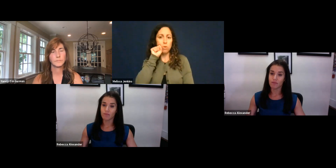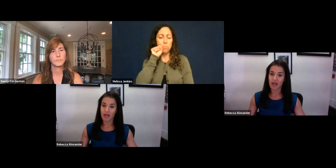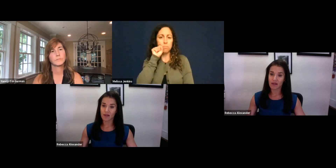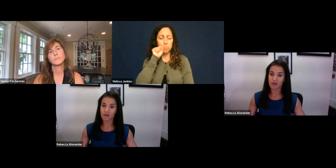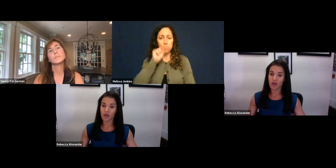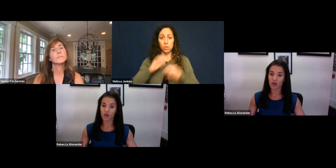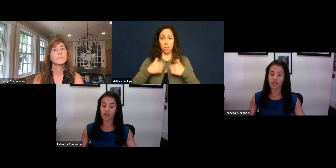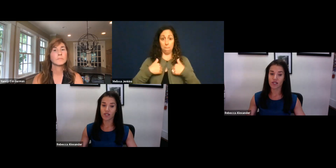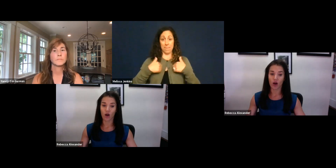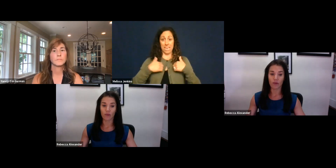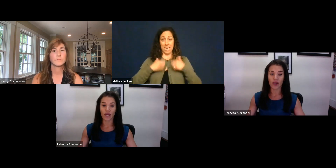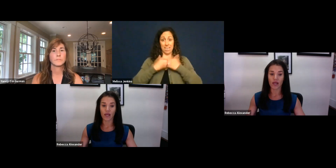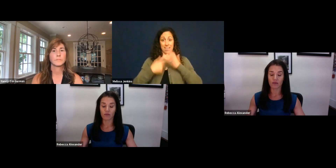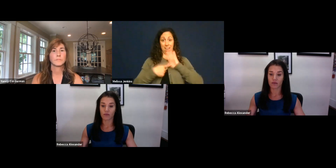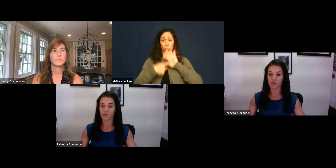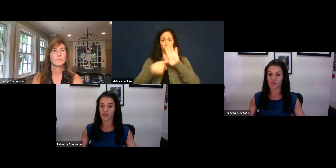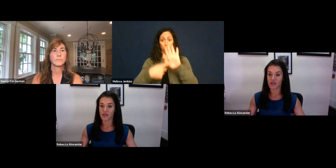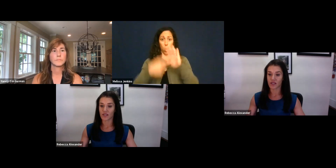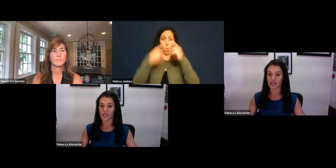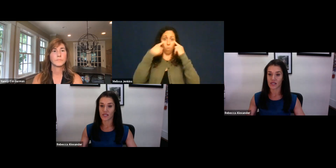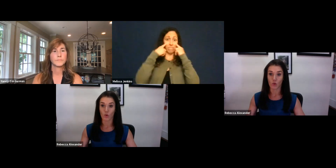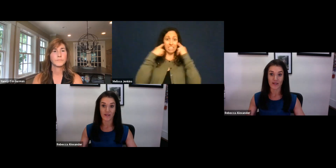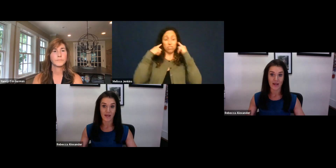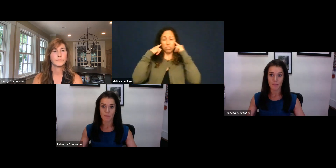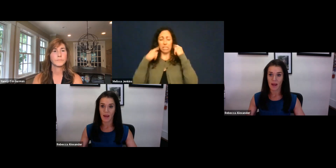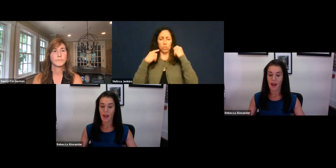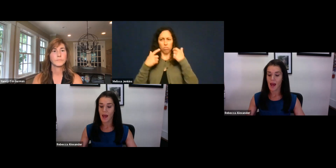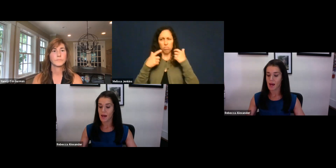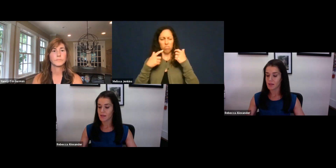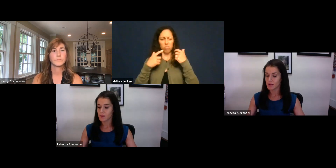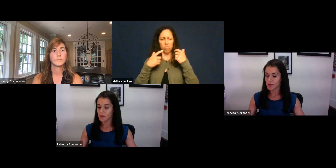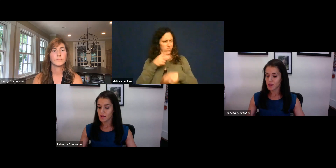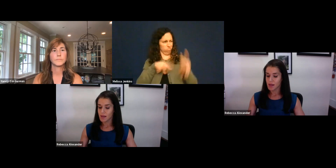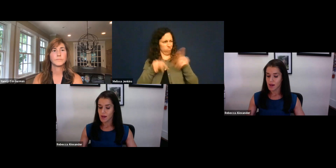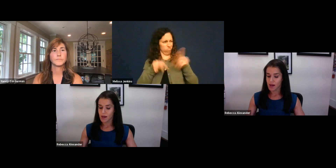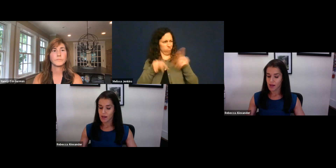in me, so they couldn't tell me specifically what type I had.